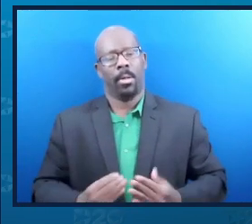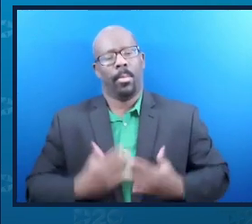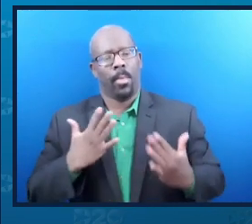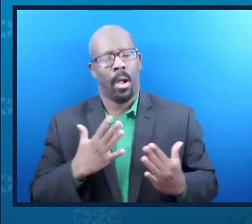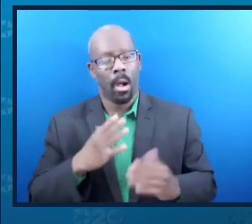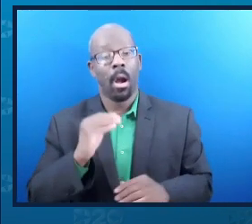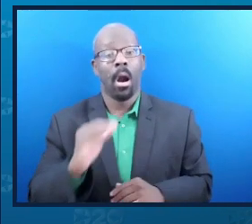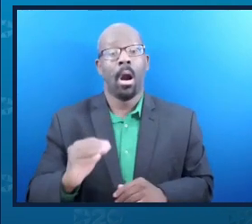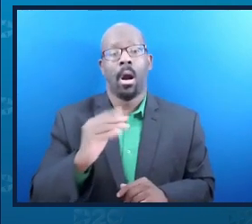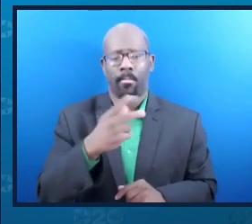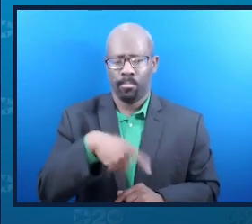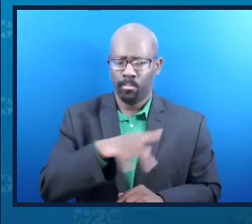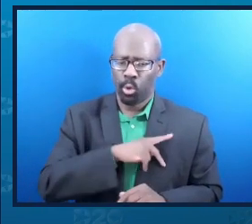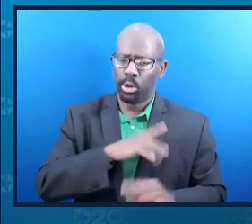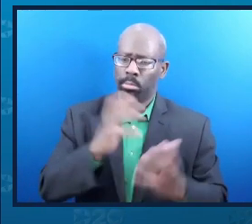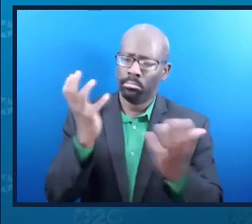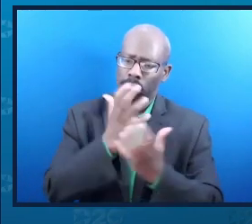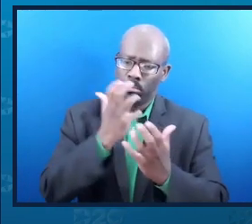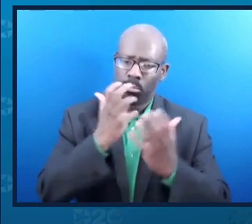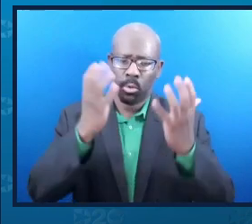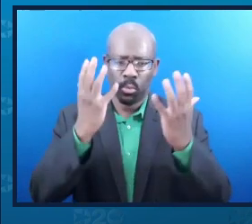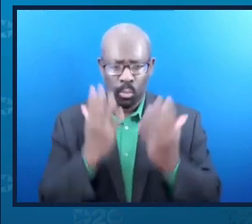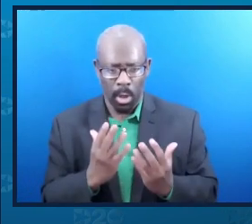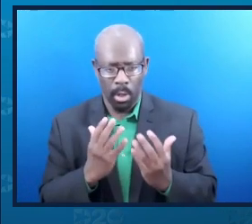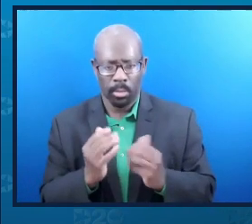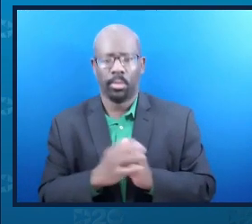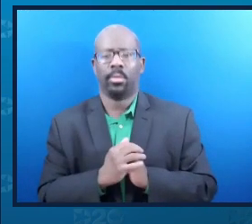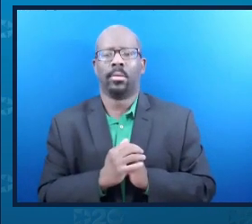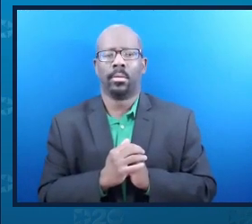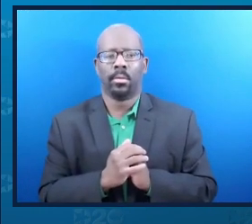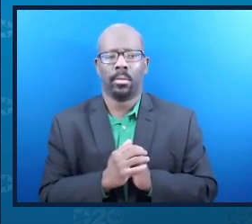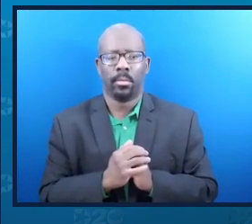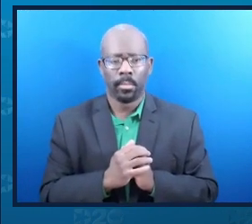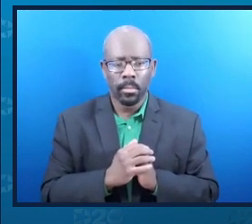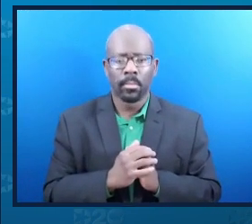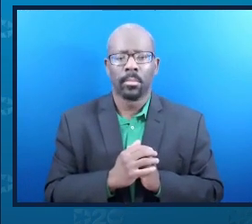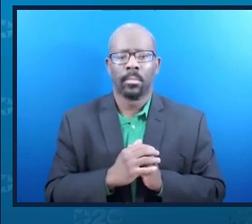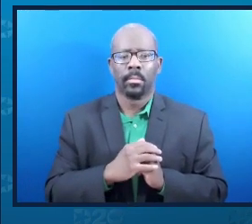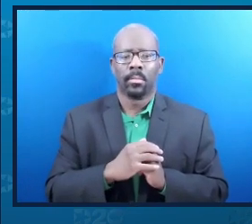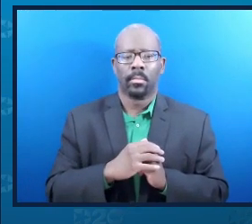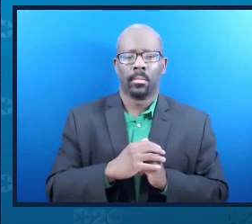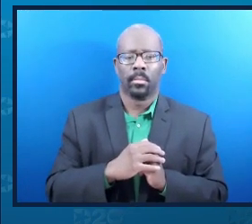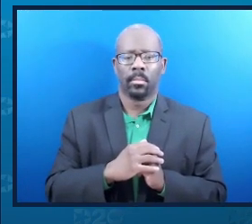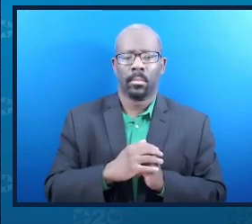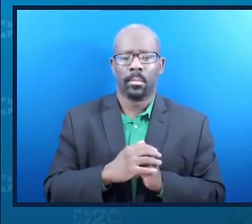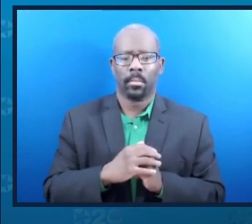PERSONAL TRAGEDY, THIS SON OF